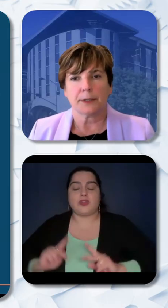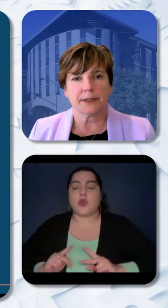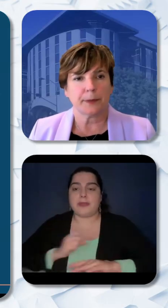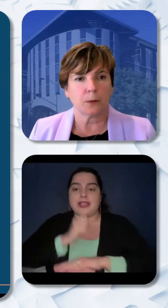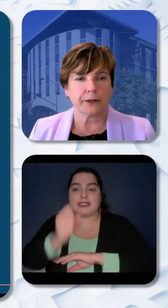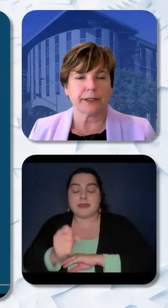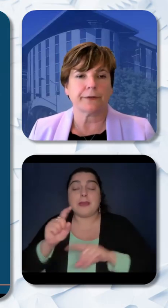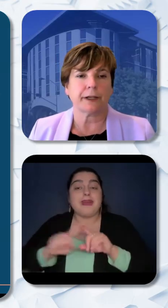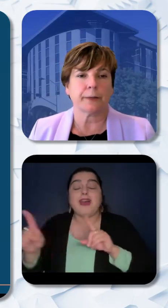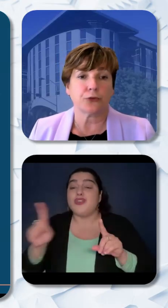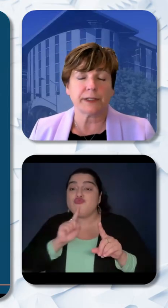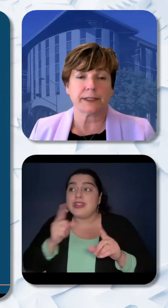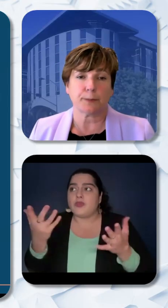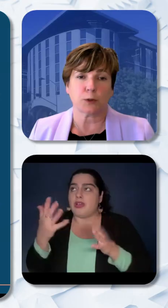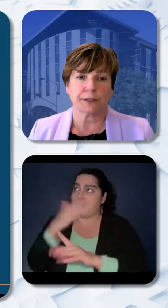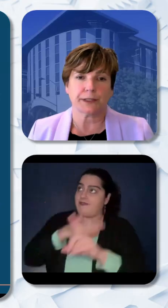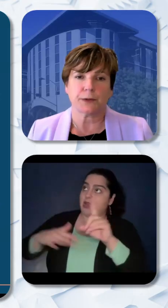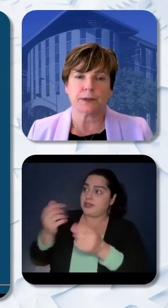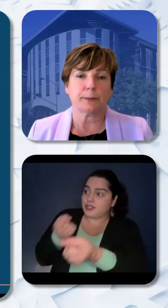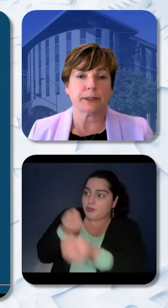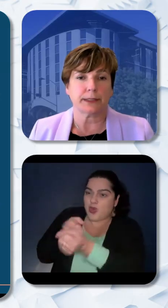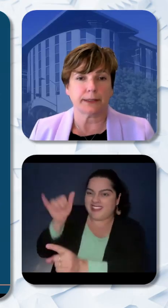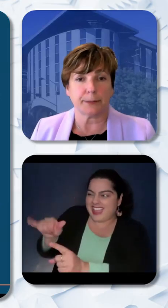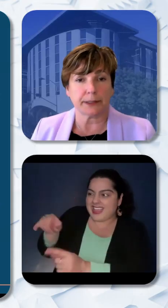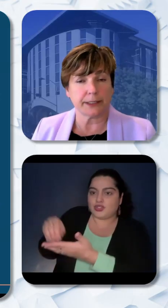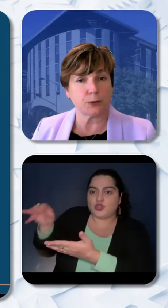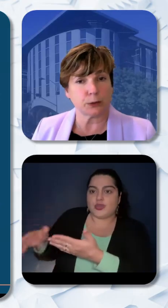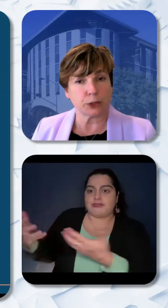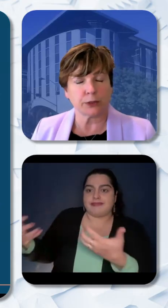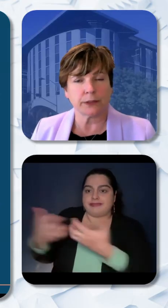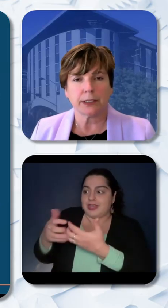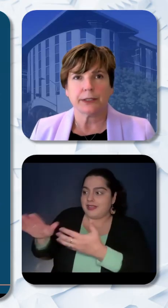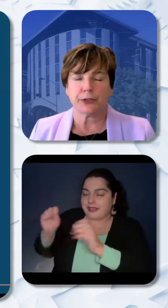but it's about whether the environment truly supports the student's ability to learn,